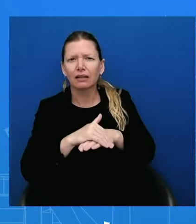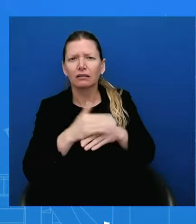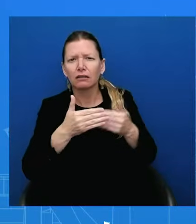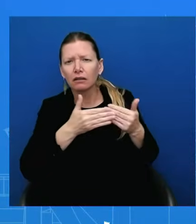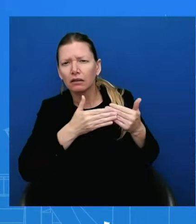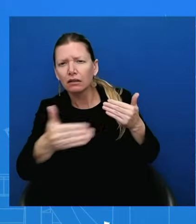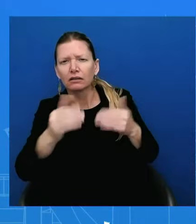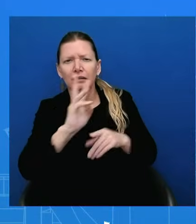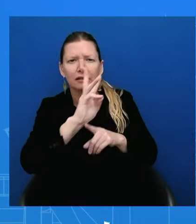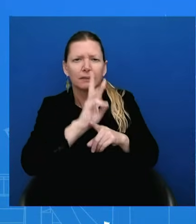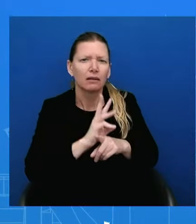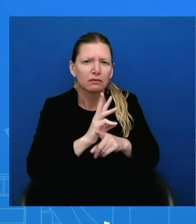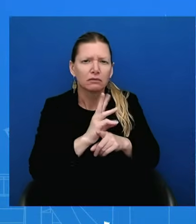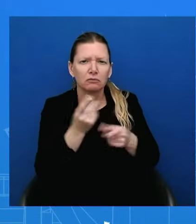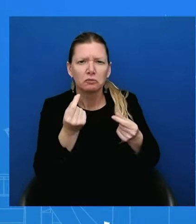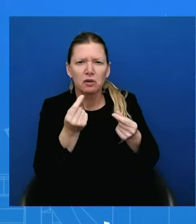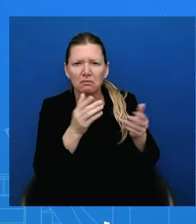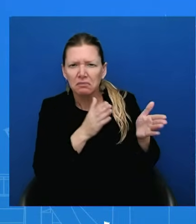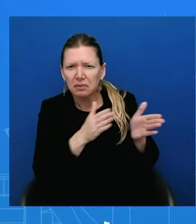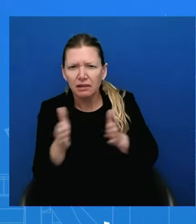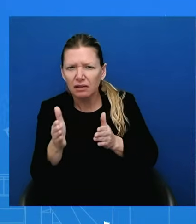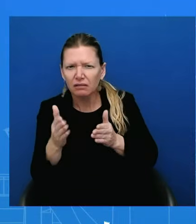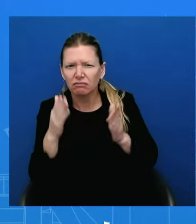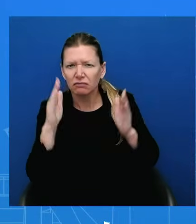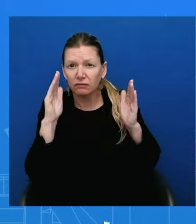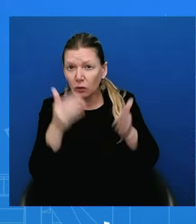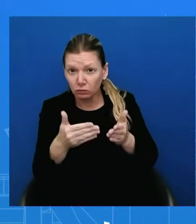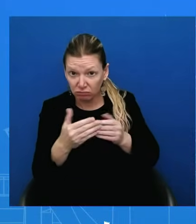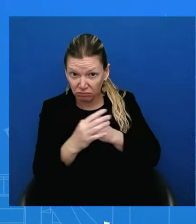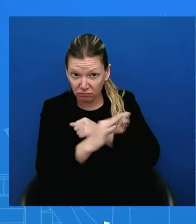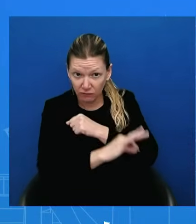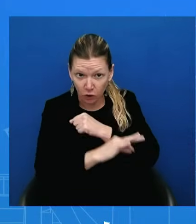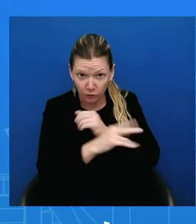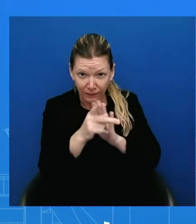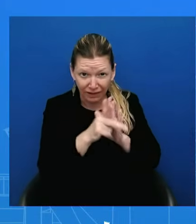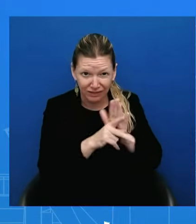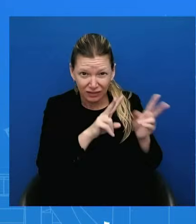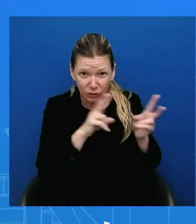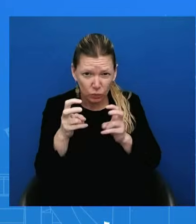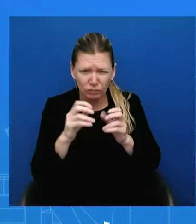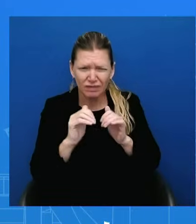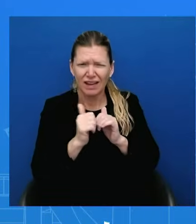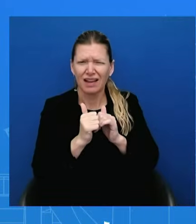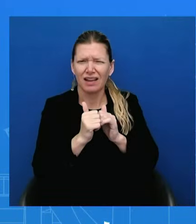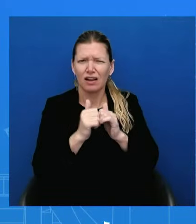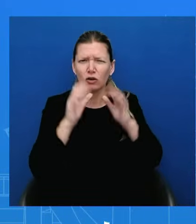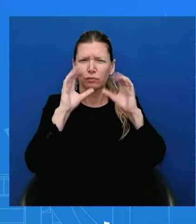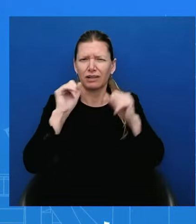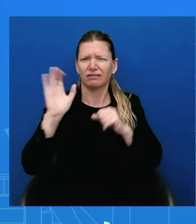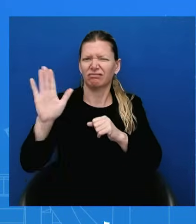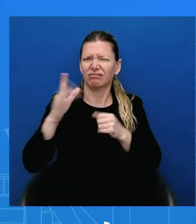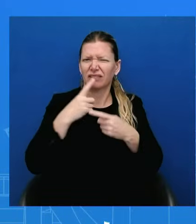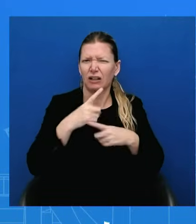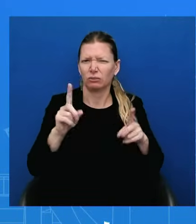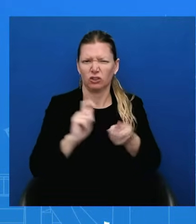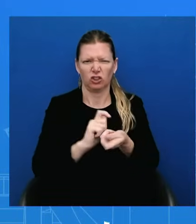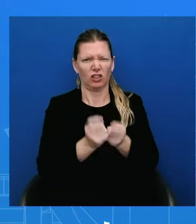change what the White House, what the NSC has planned for the balance of the year through January 20th, in terms of an issue of the president --